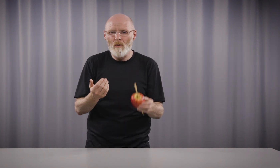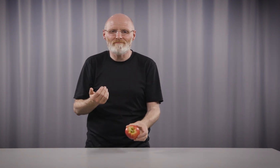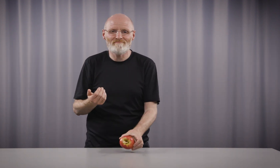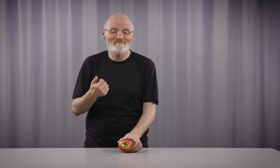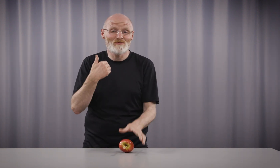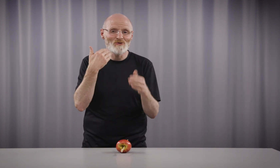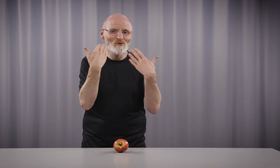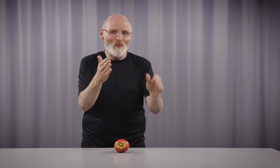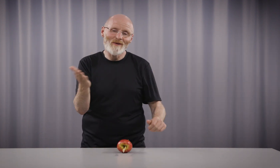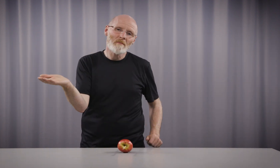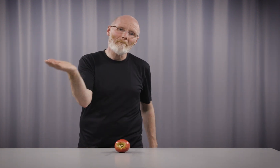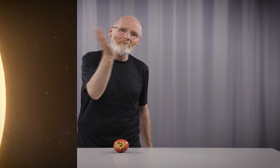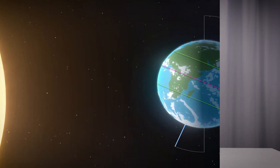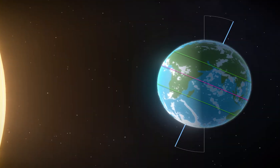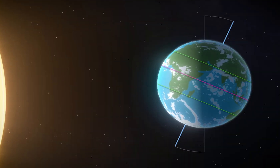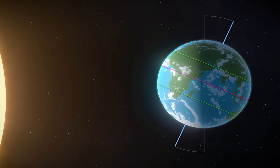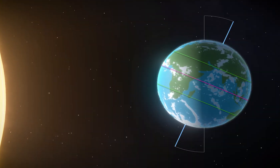But why and how? Come on, I'll show you.